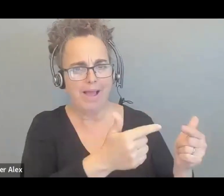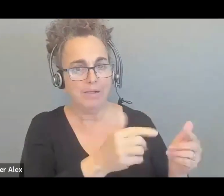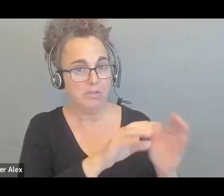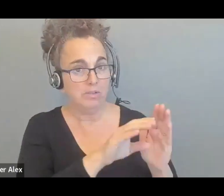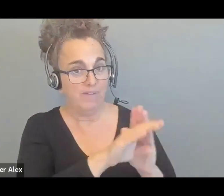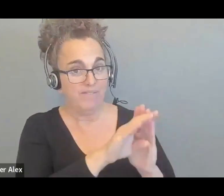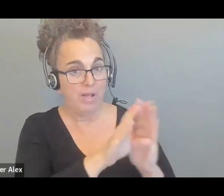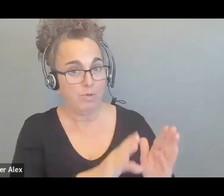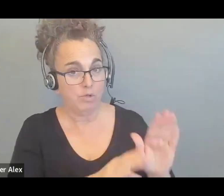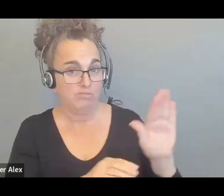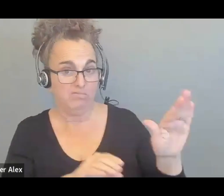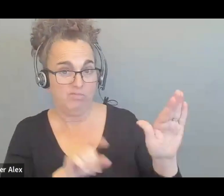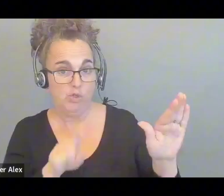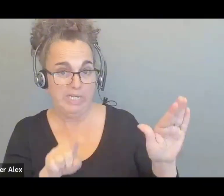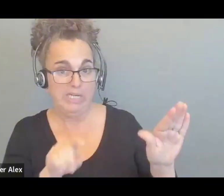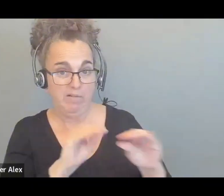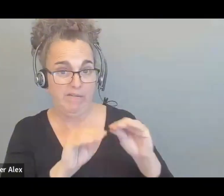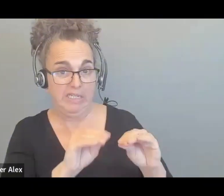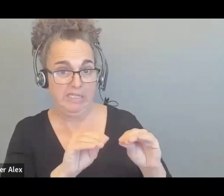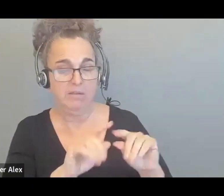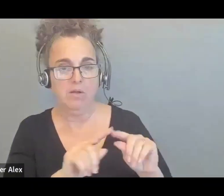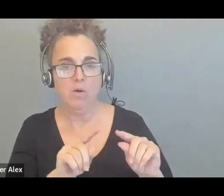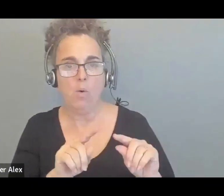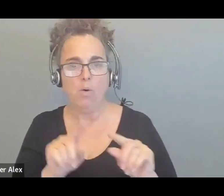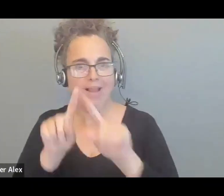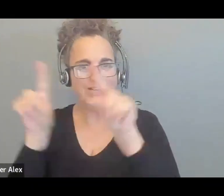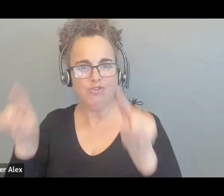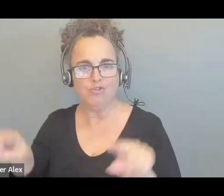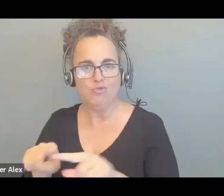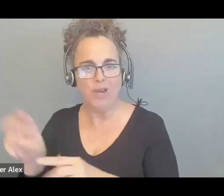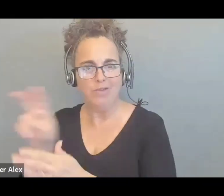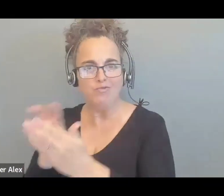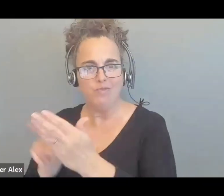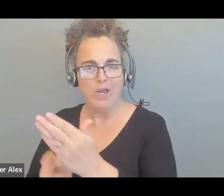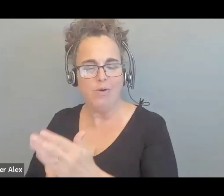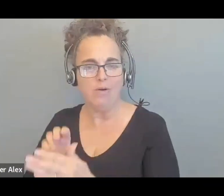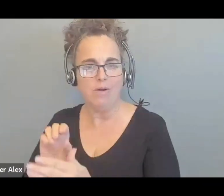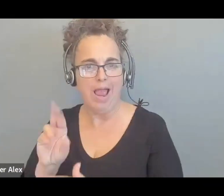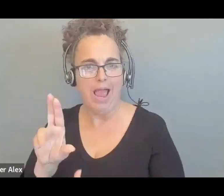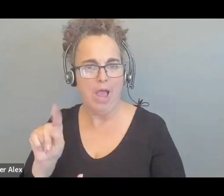We interpret if screen reader output is matching what we're visibly seeing on the screen,